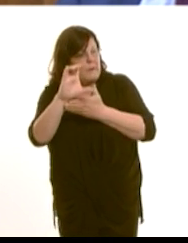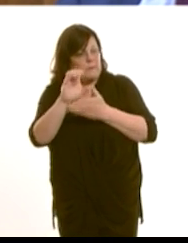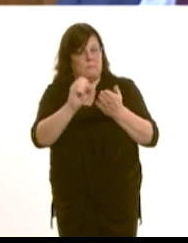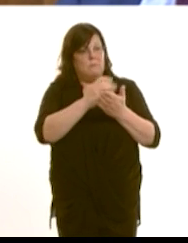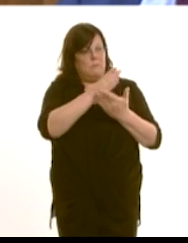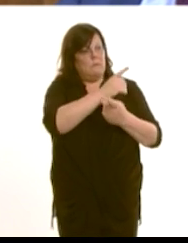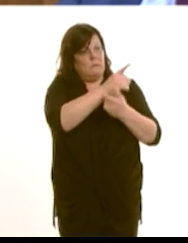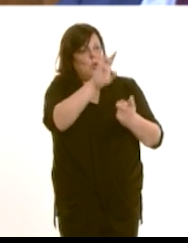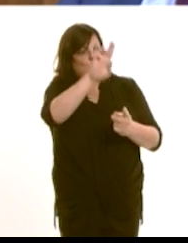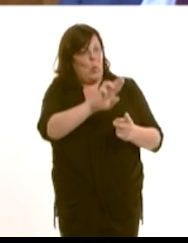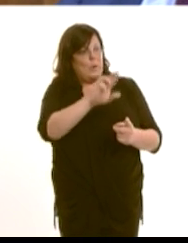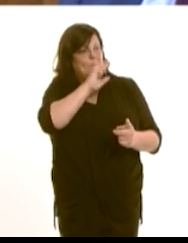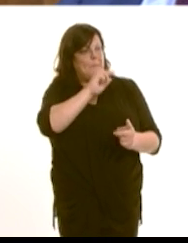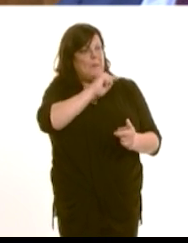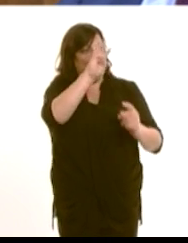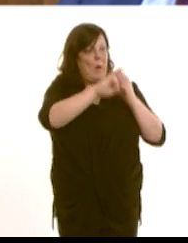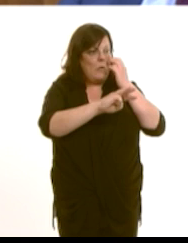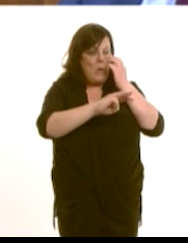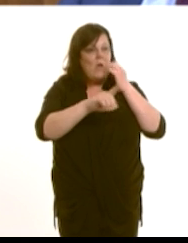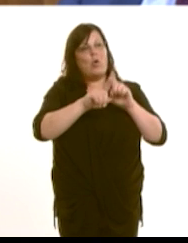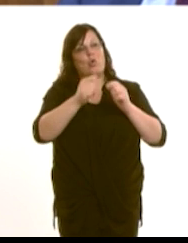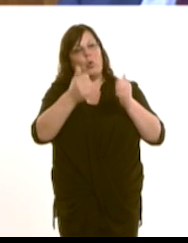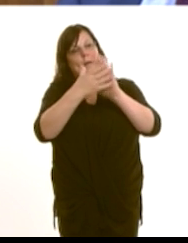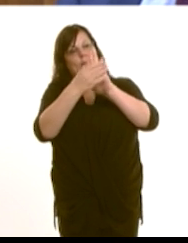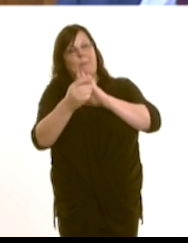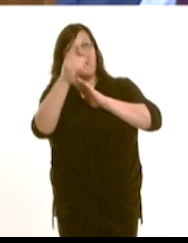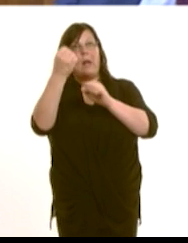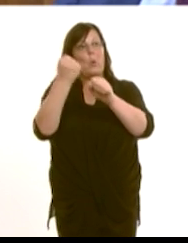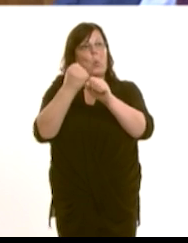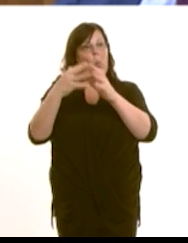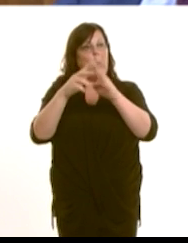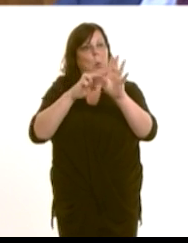We know that there are good examples like Gwynedd, like Ceredigion, where there are